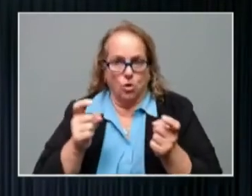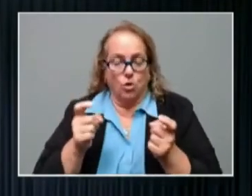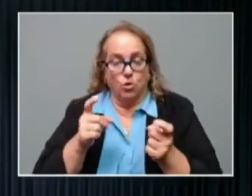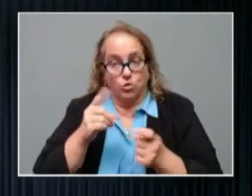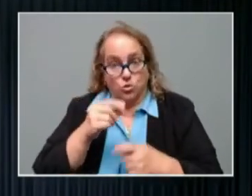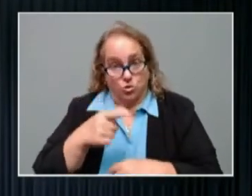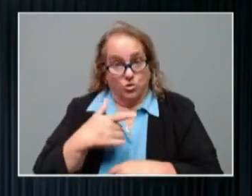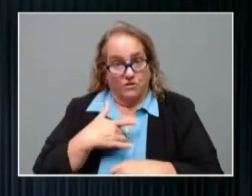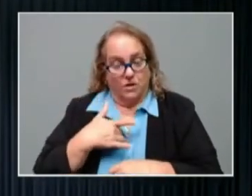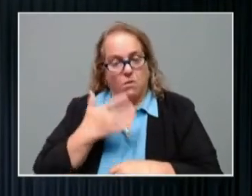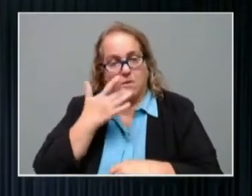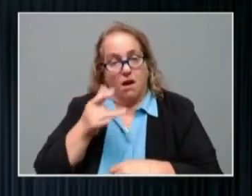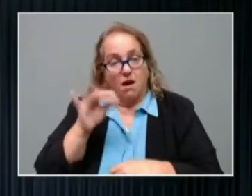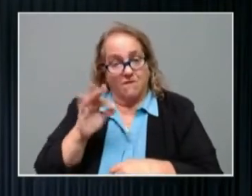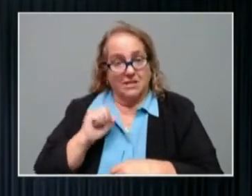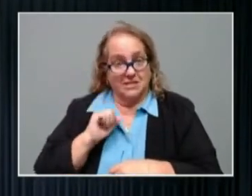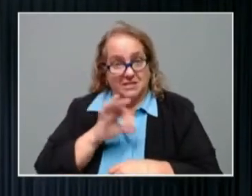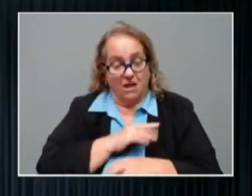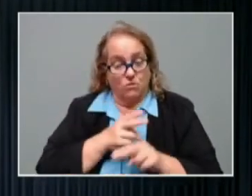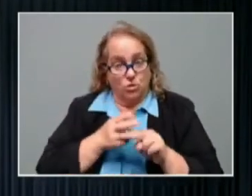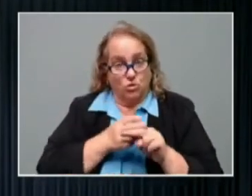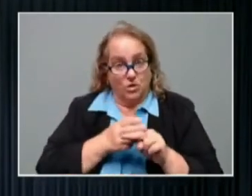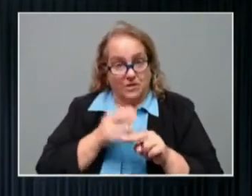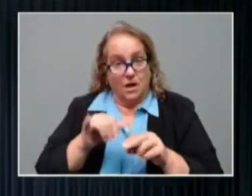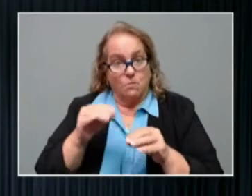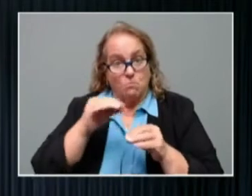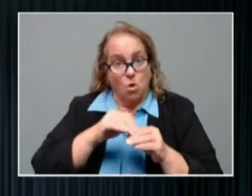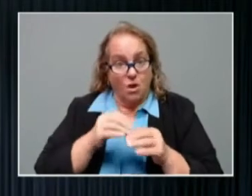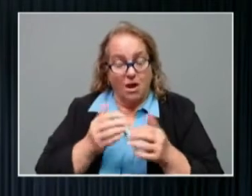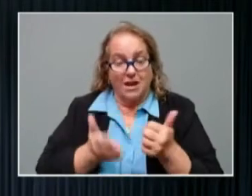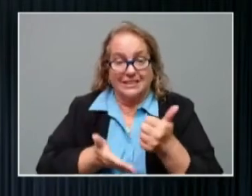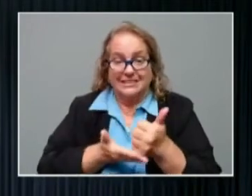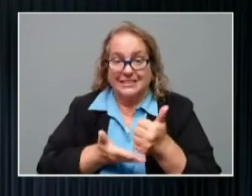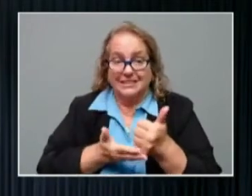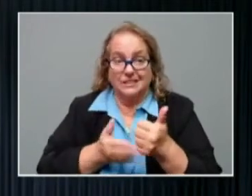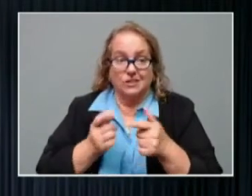shortages, that more assistance from like the National Guard will be needed